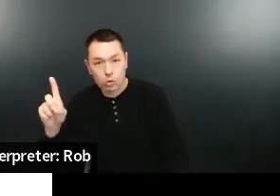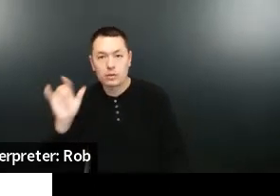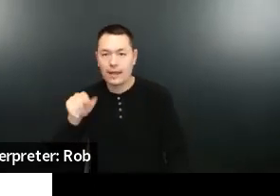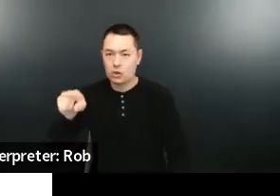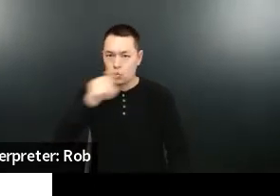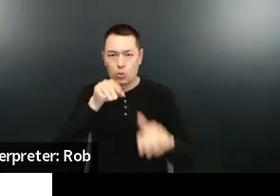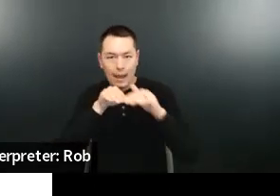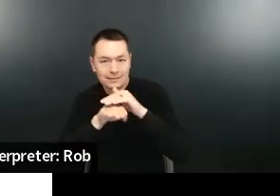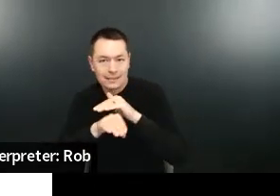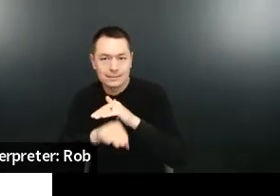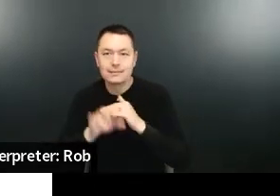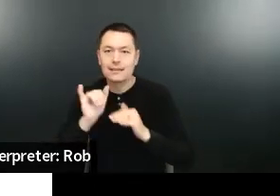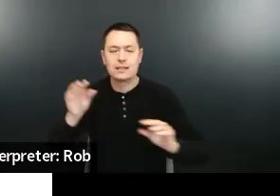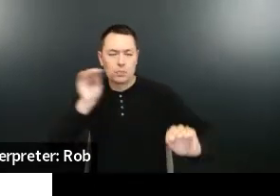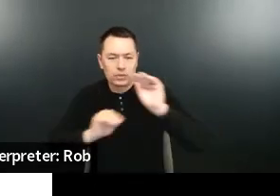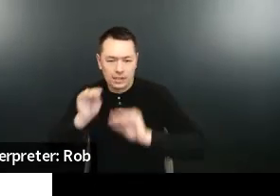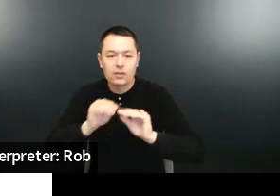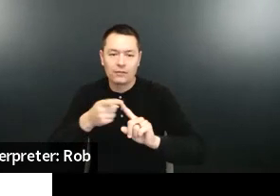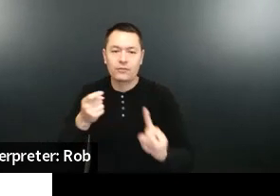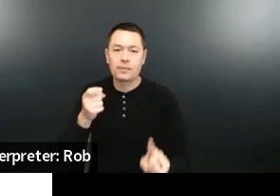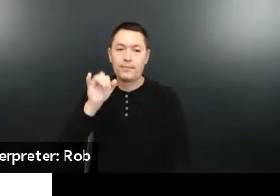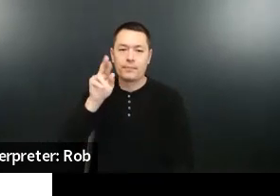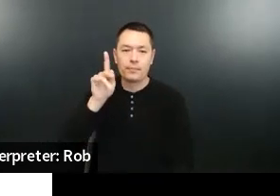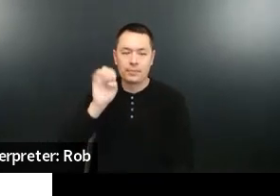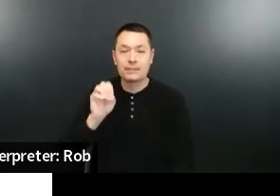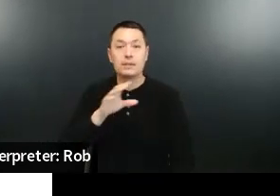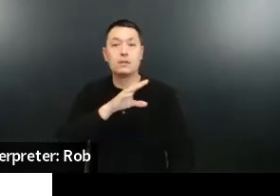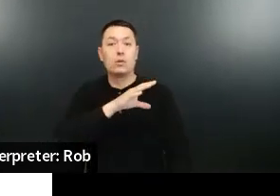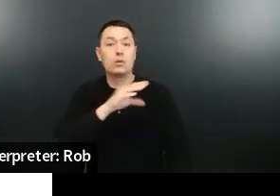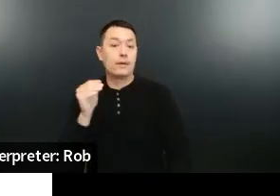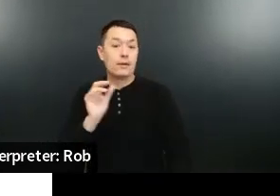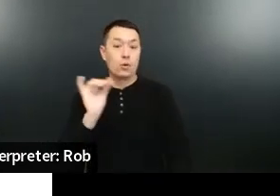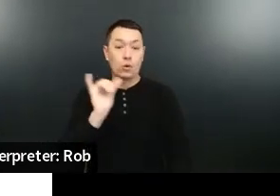those are put together by really for the specific instructional dashboard